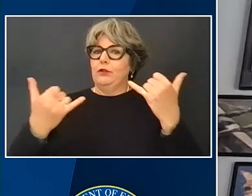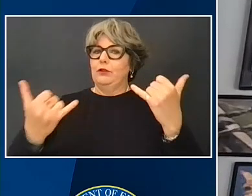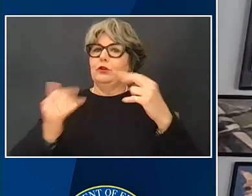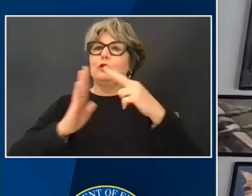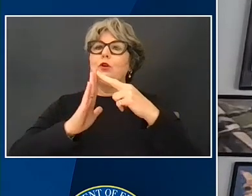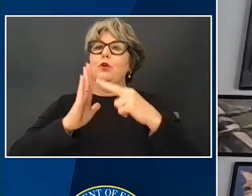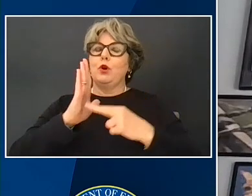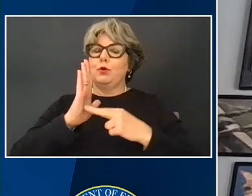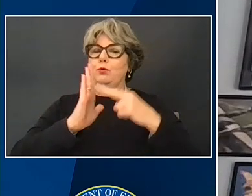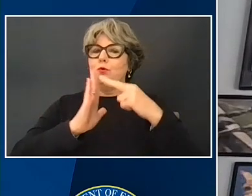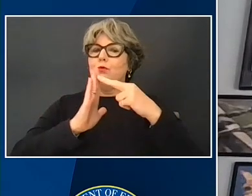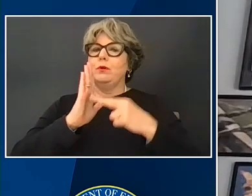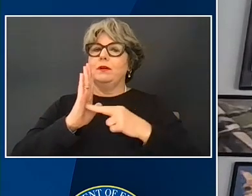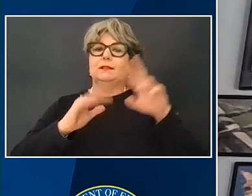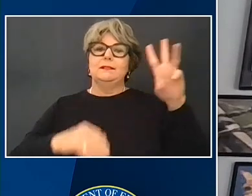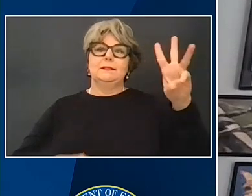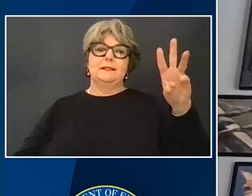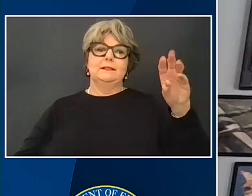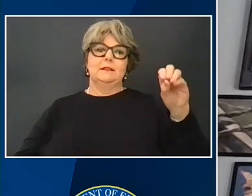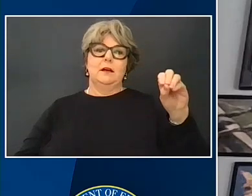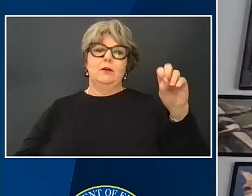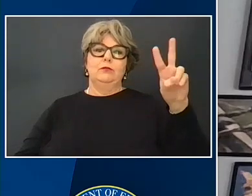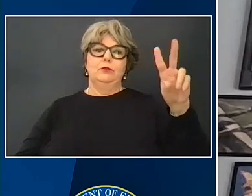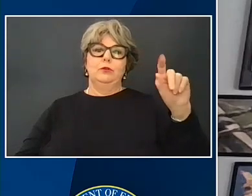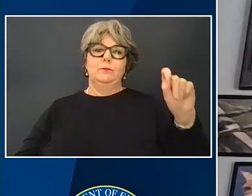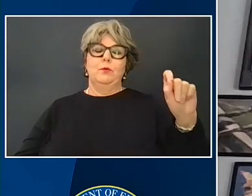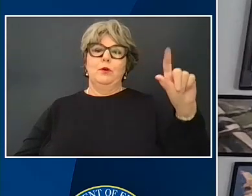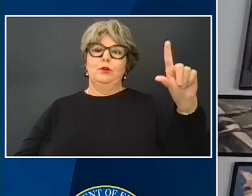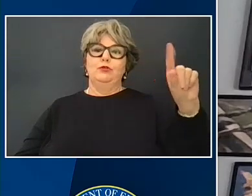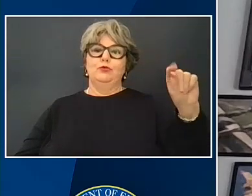602.20 (a)(3).